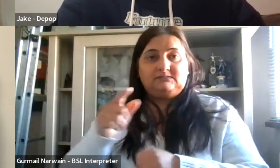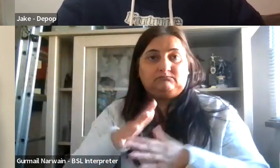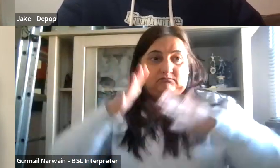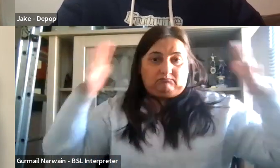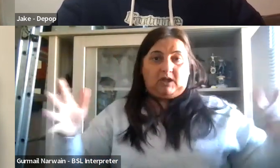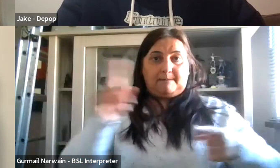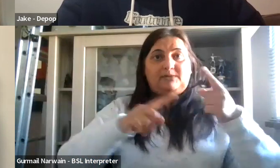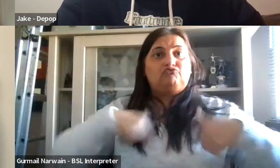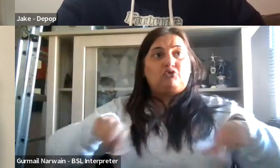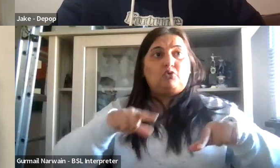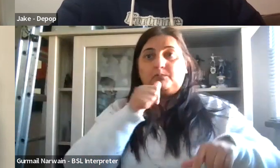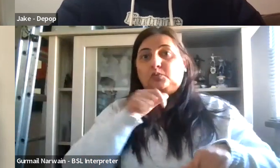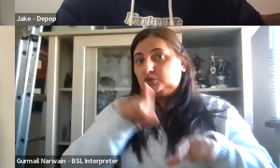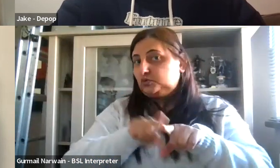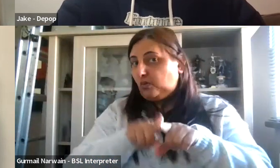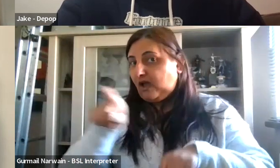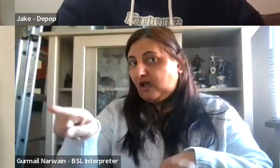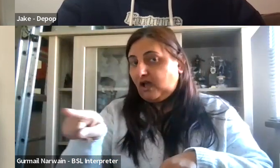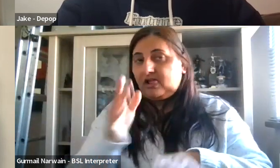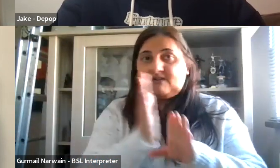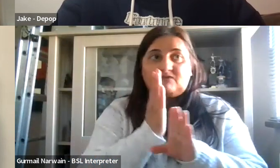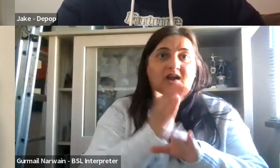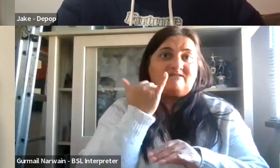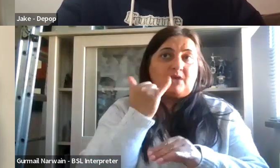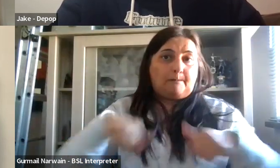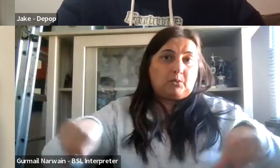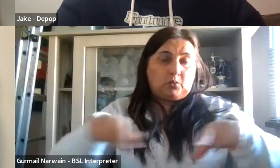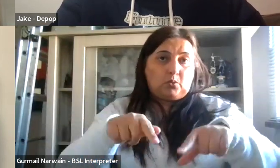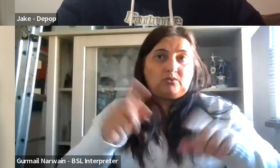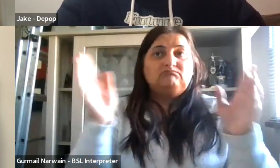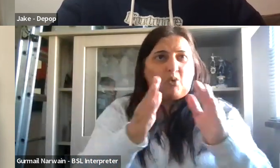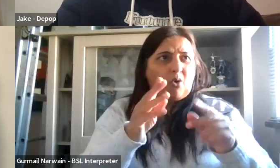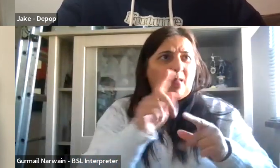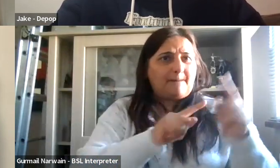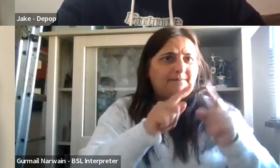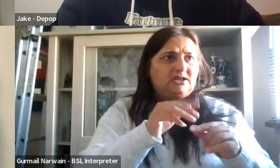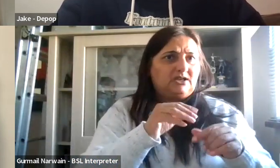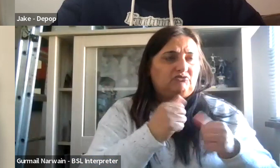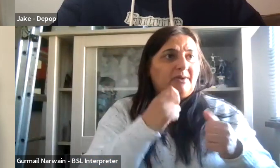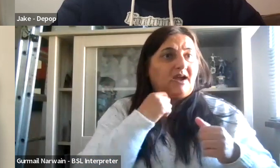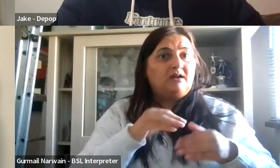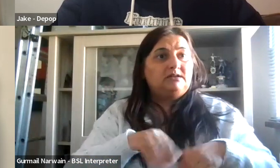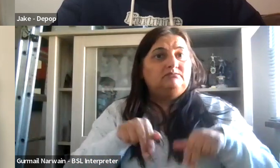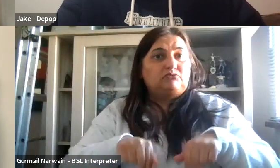can be used for those private phone booths and smaller meeting rooms that are also dog friendly. private phone booths, and smaller meeting rooms that are dog friendly if that's your